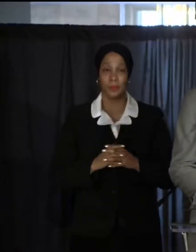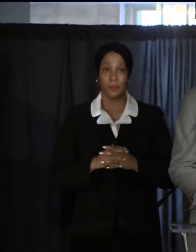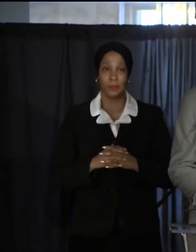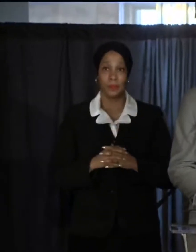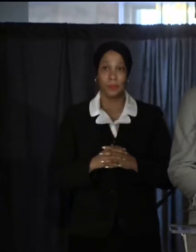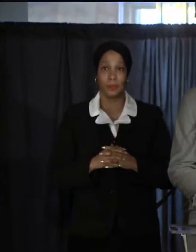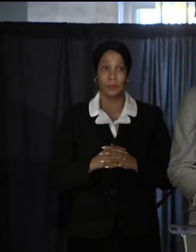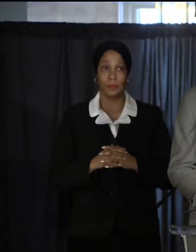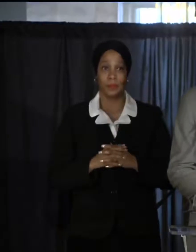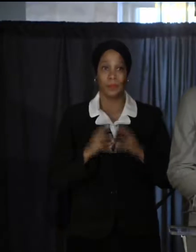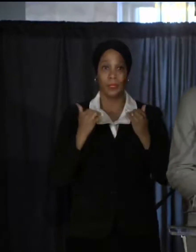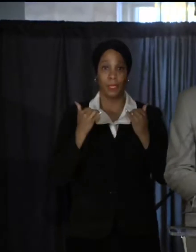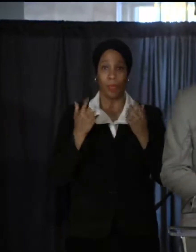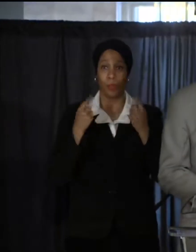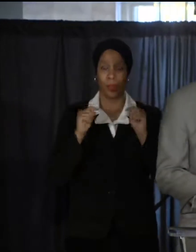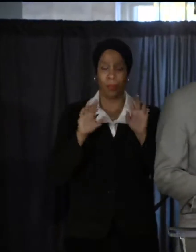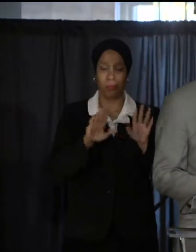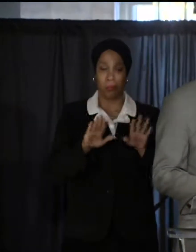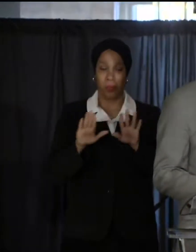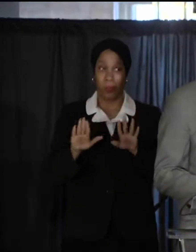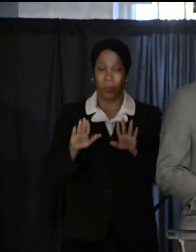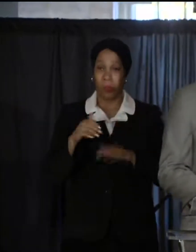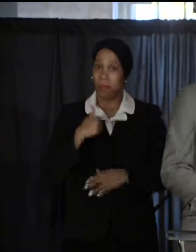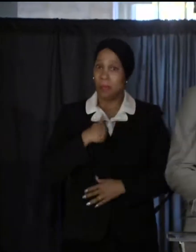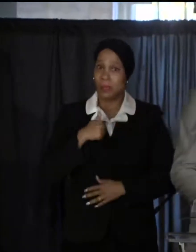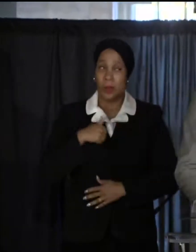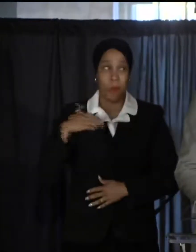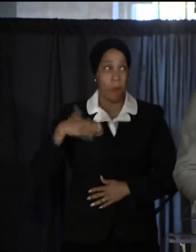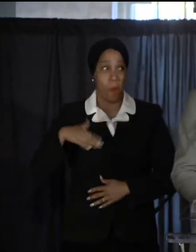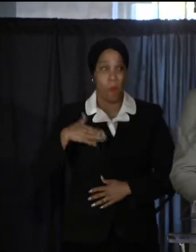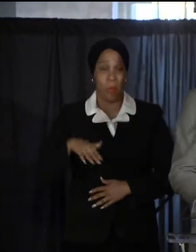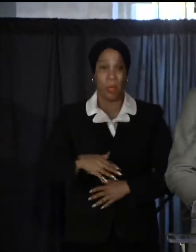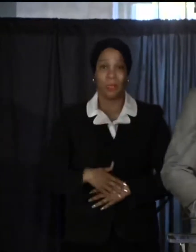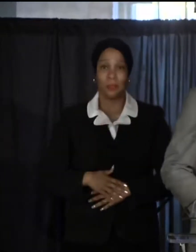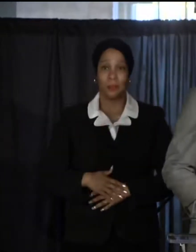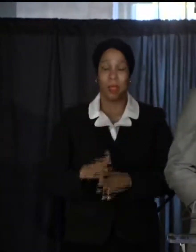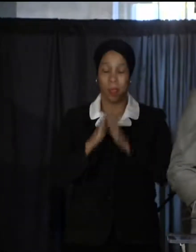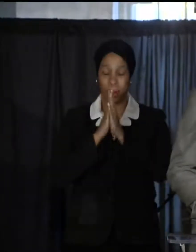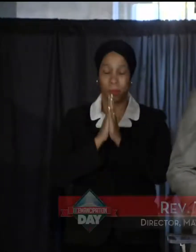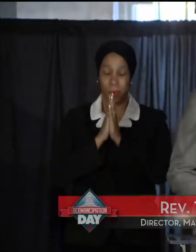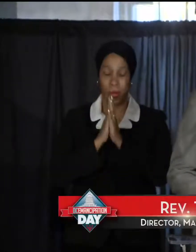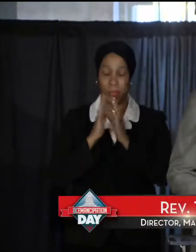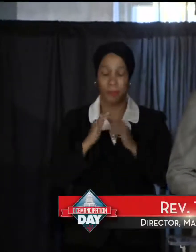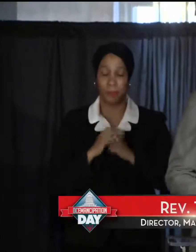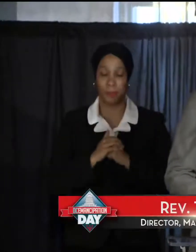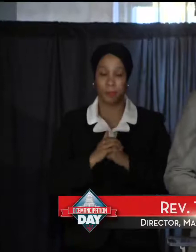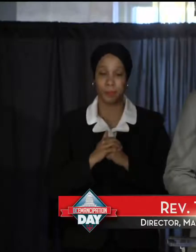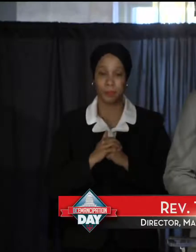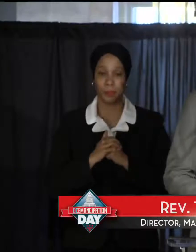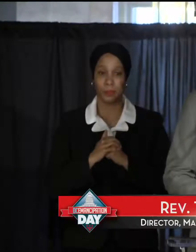AS I NOW TRY TO COMPOSE MYSELF, LET US PRAY.